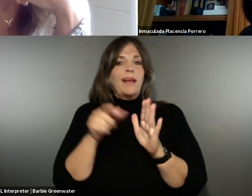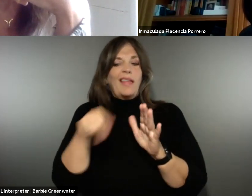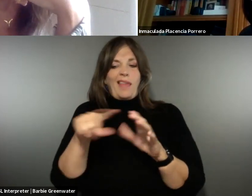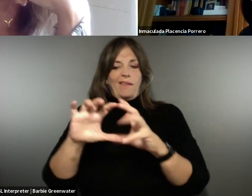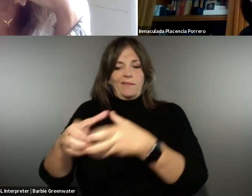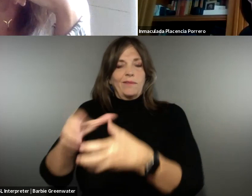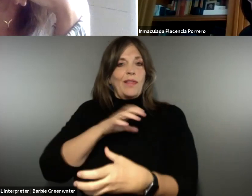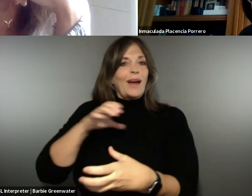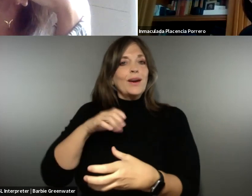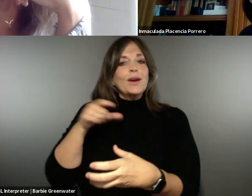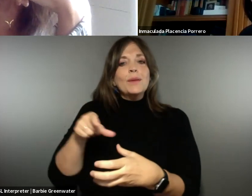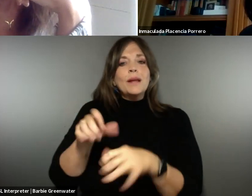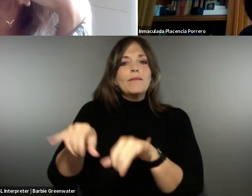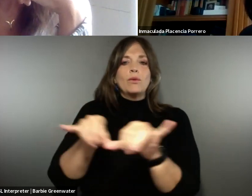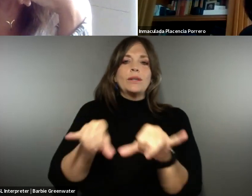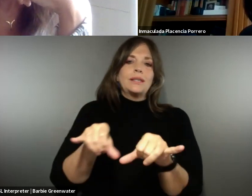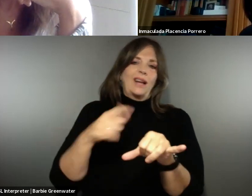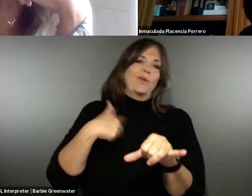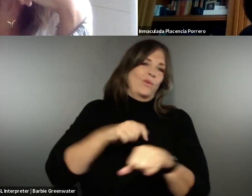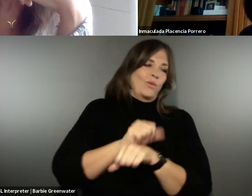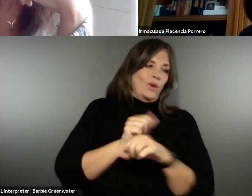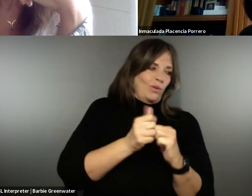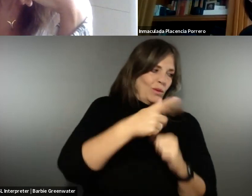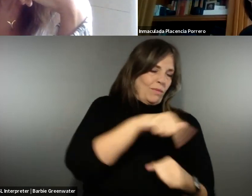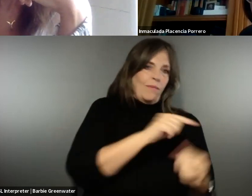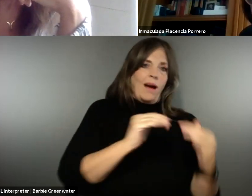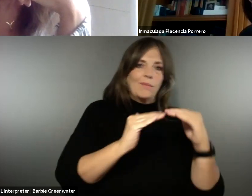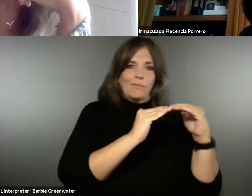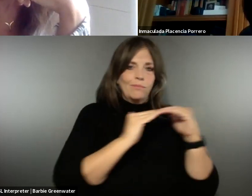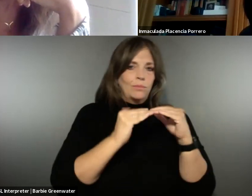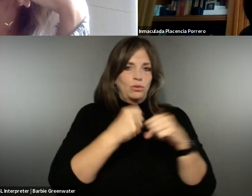Committee. We are working with my colleagues to make that happening, and